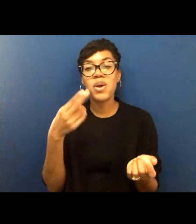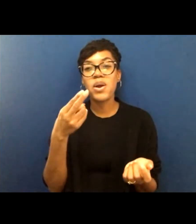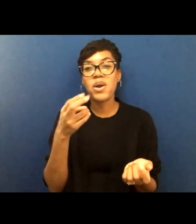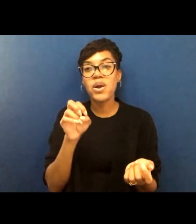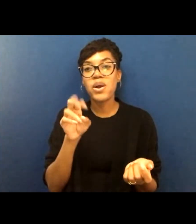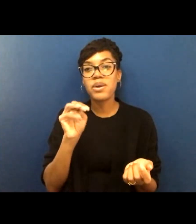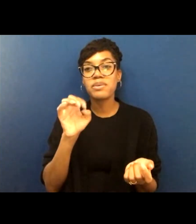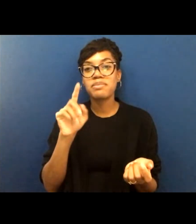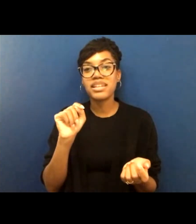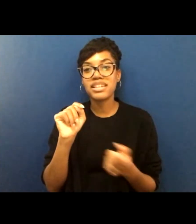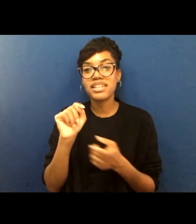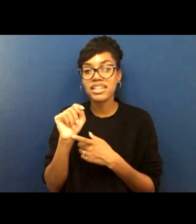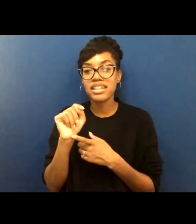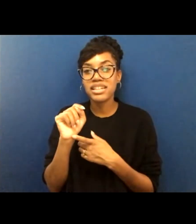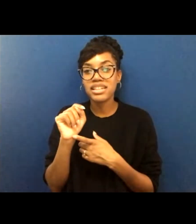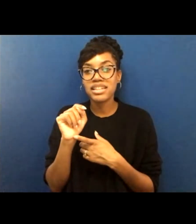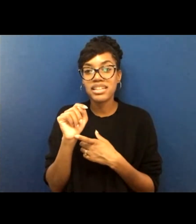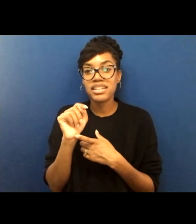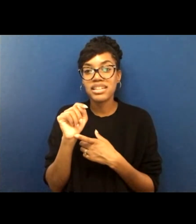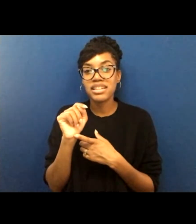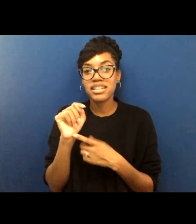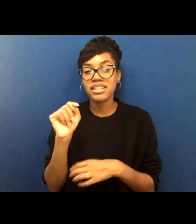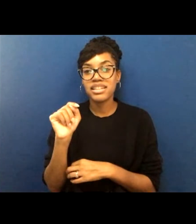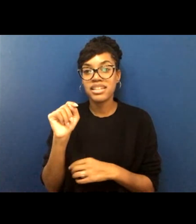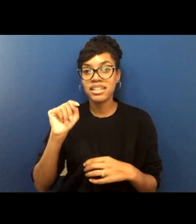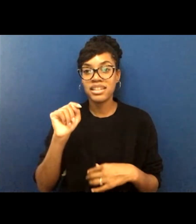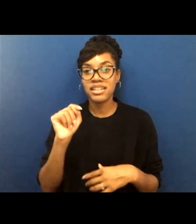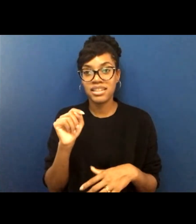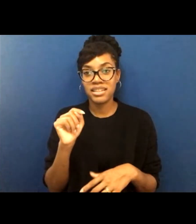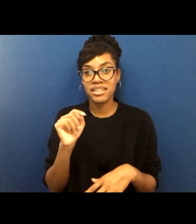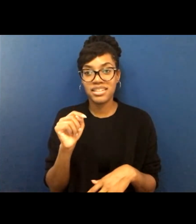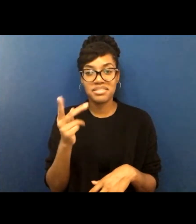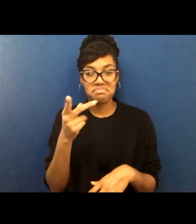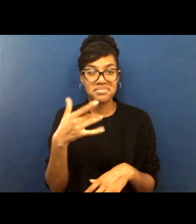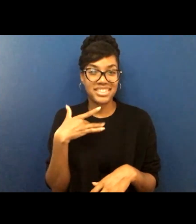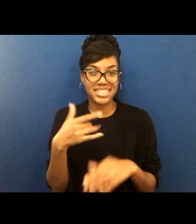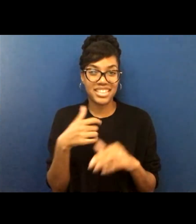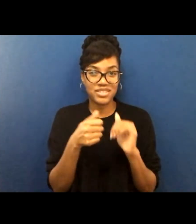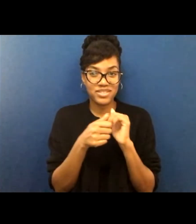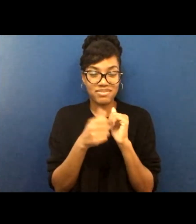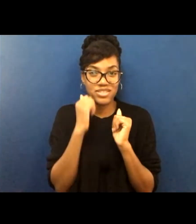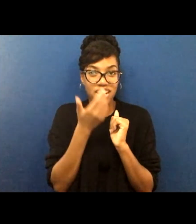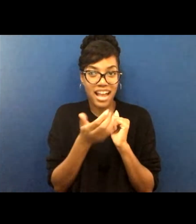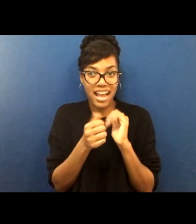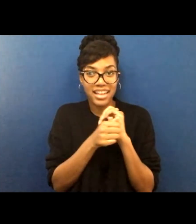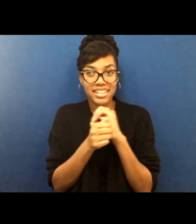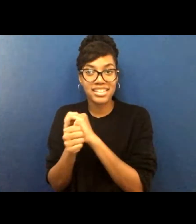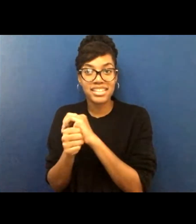We have a couple here and they tend to be shy. We have two hermit crabs here and see this?